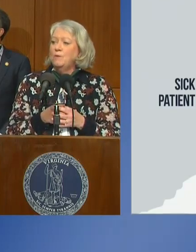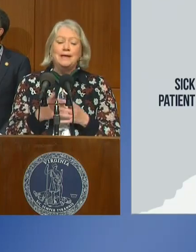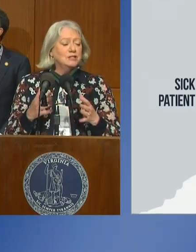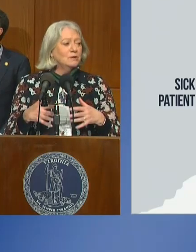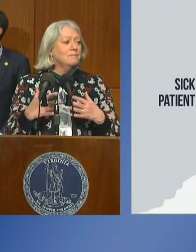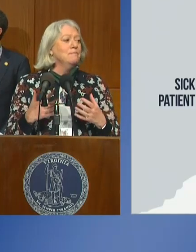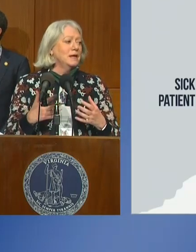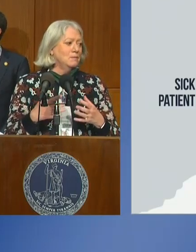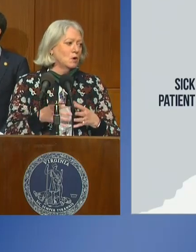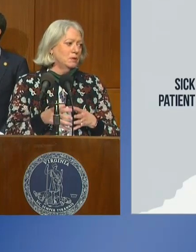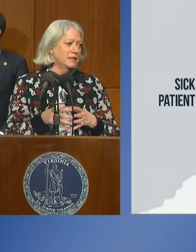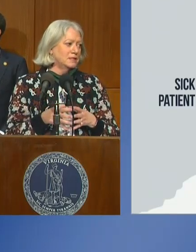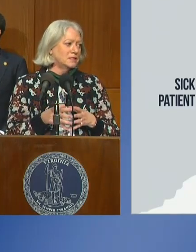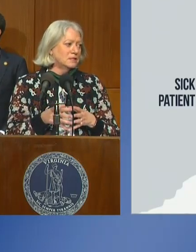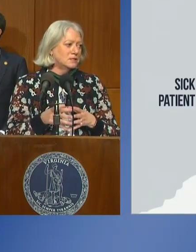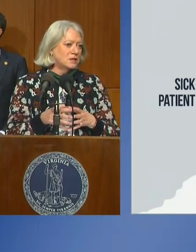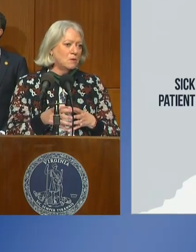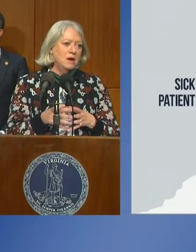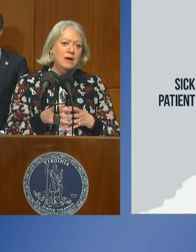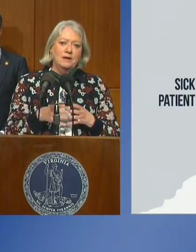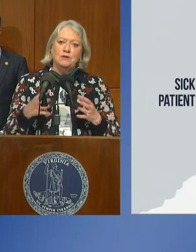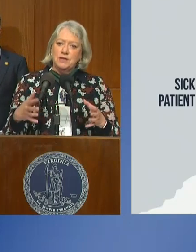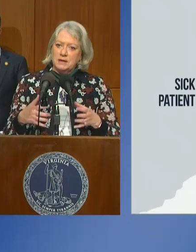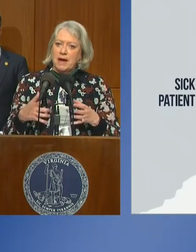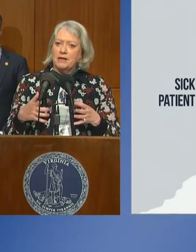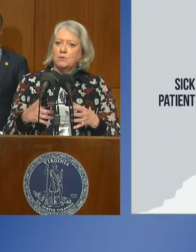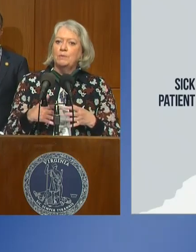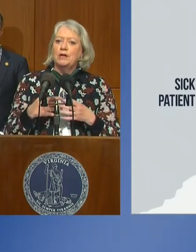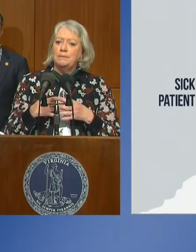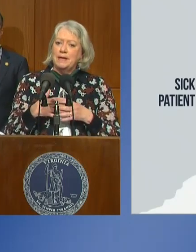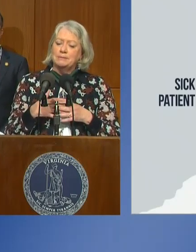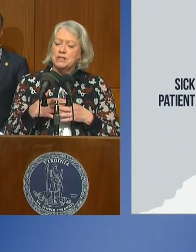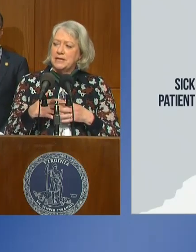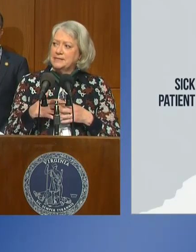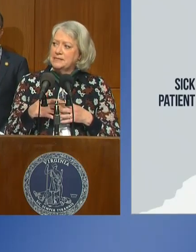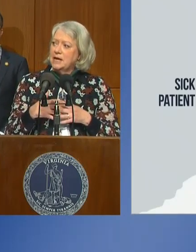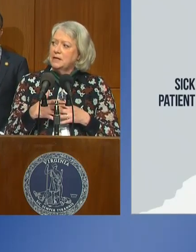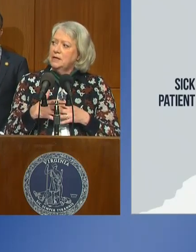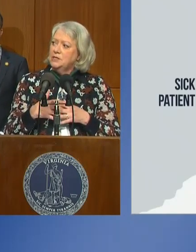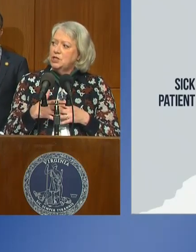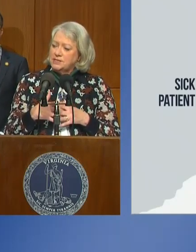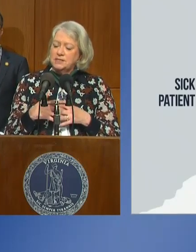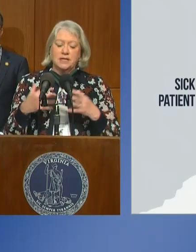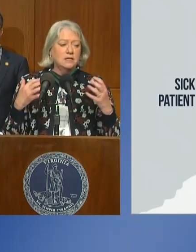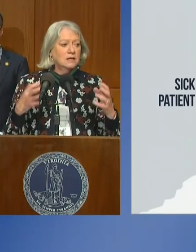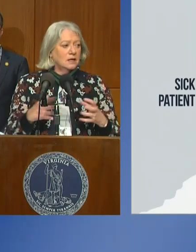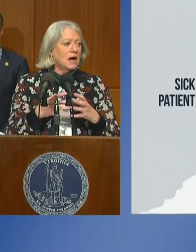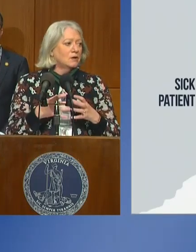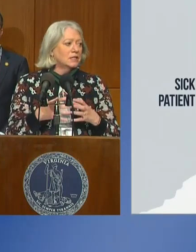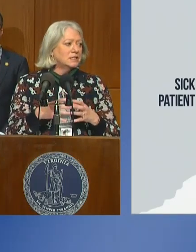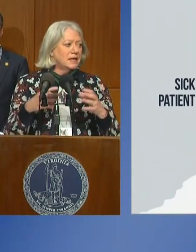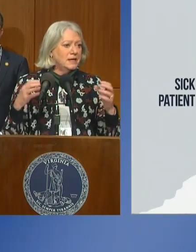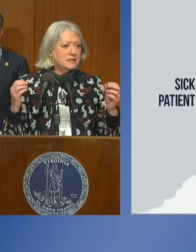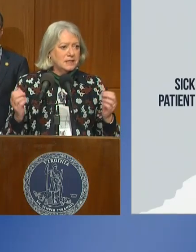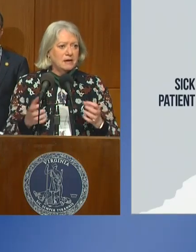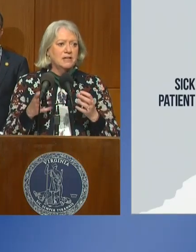ADVANTAGE OF THAT IT USES MUCH LESS PPE. AND MUCH RESTRICT PPE. ALLOWS THE IN THE TO PERFORM